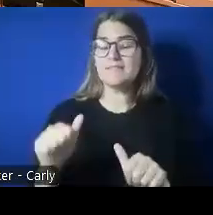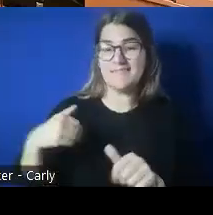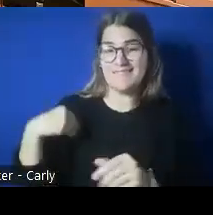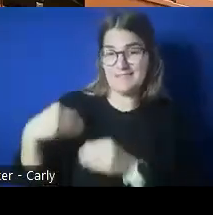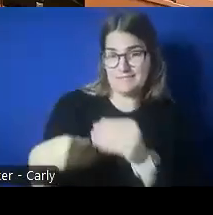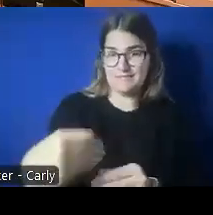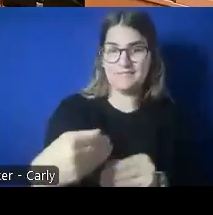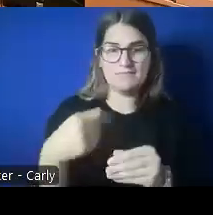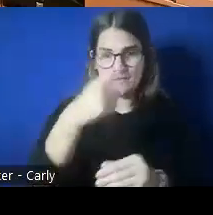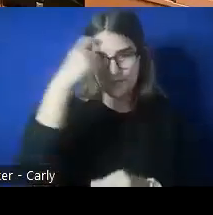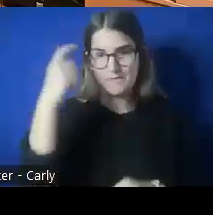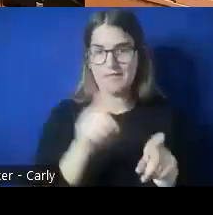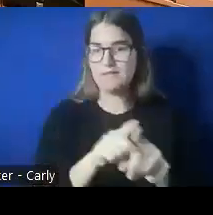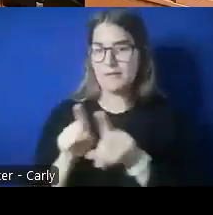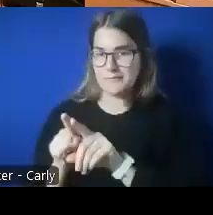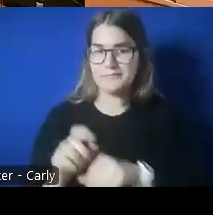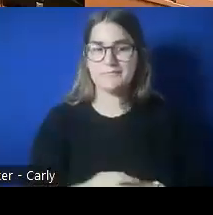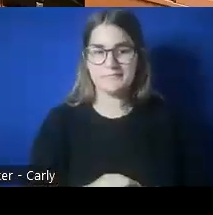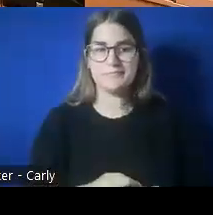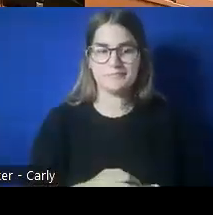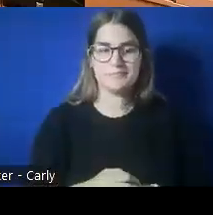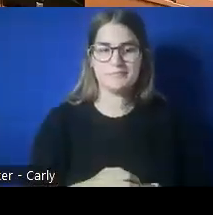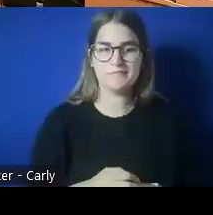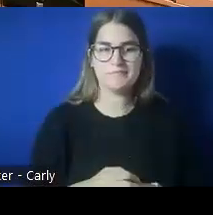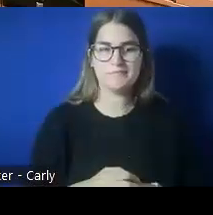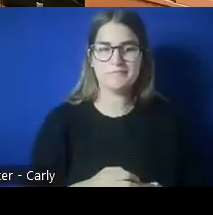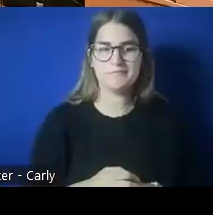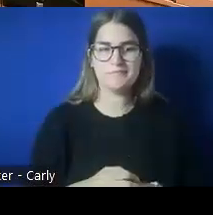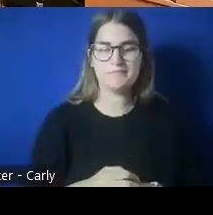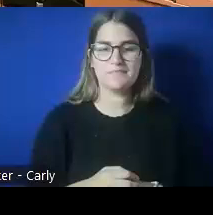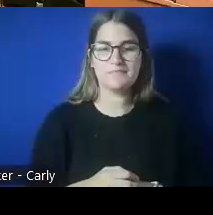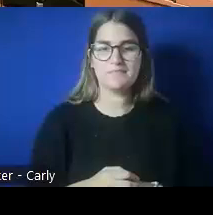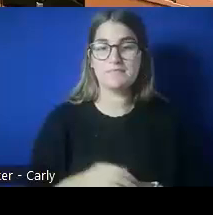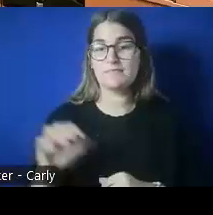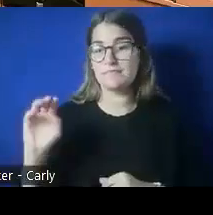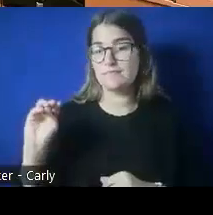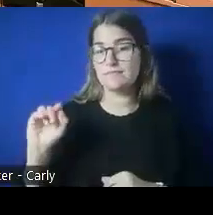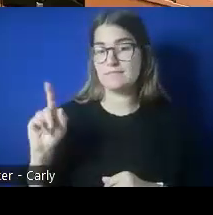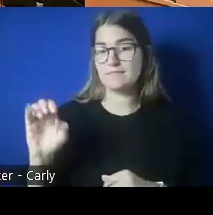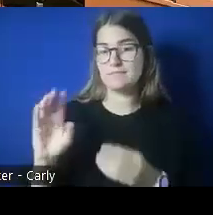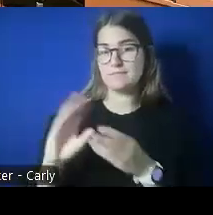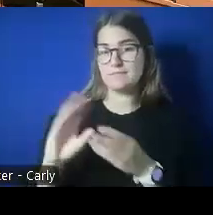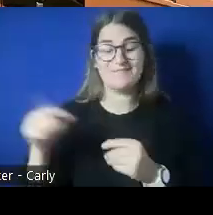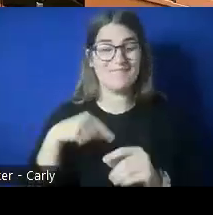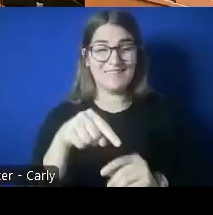experienced know that like many mentioned trauma Focus therapy is very intense and